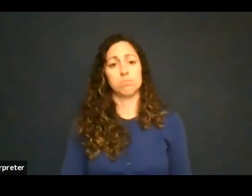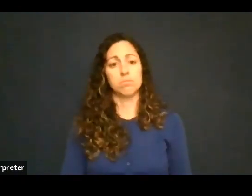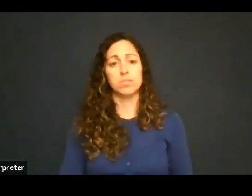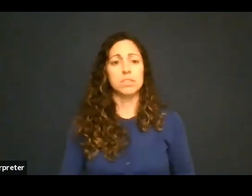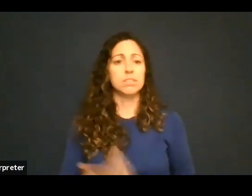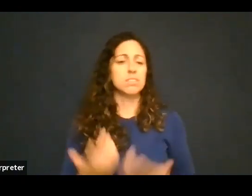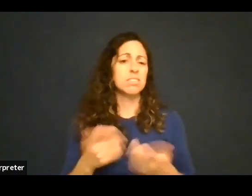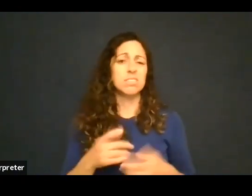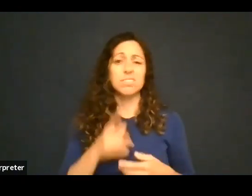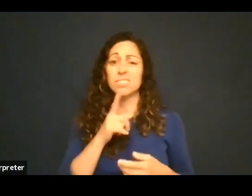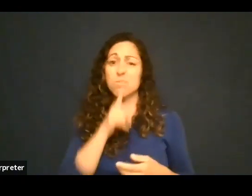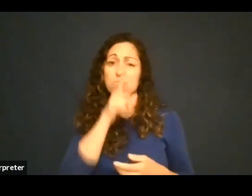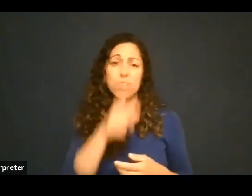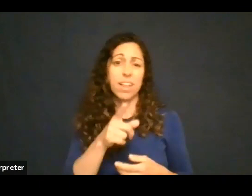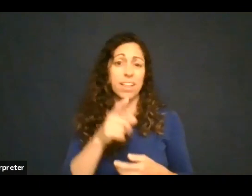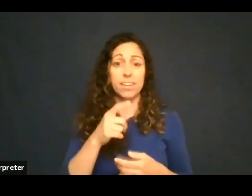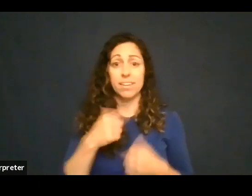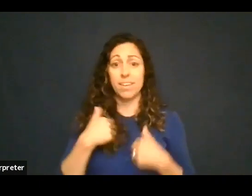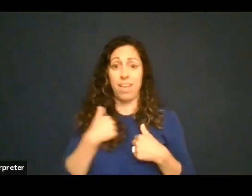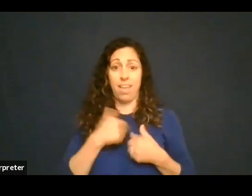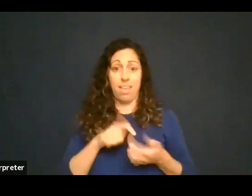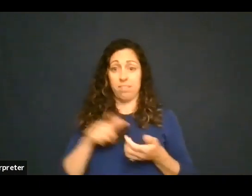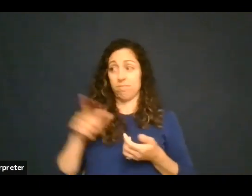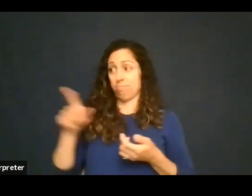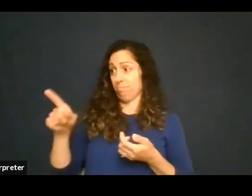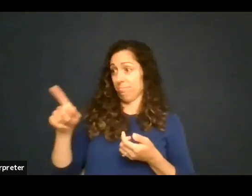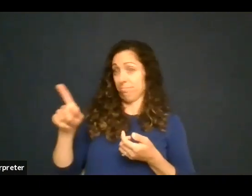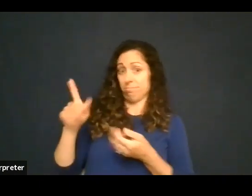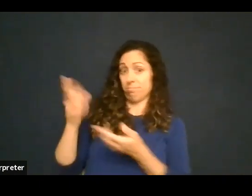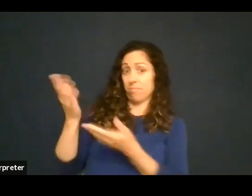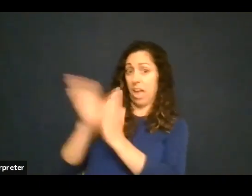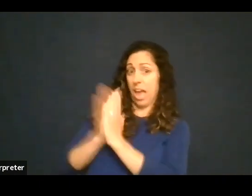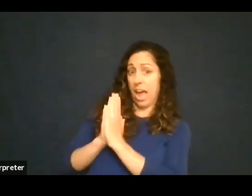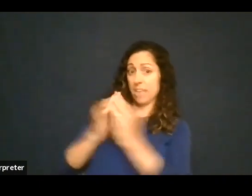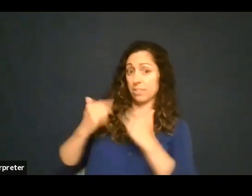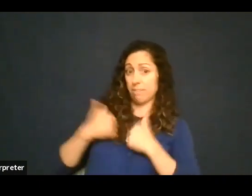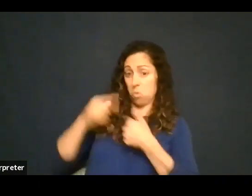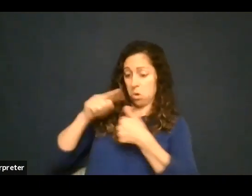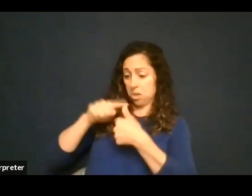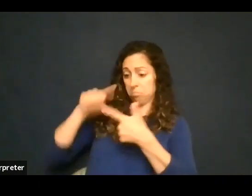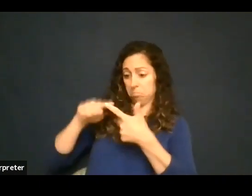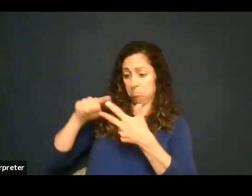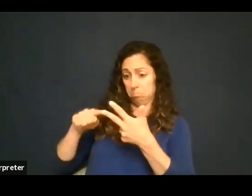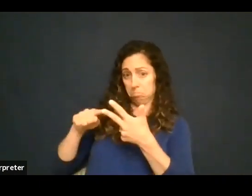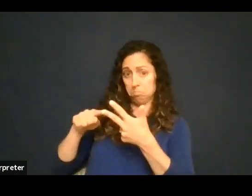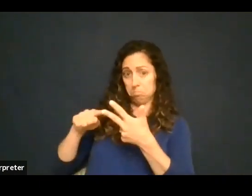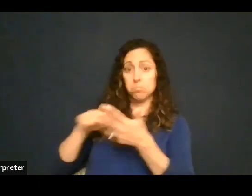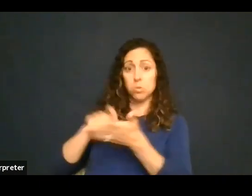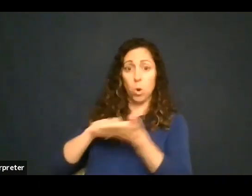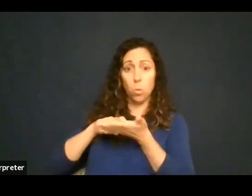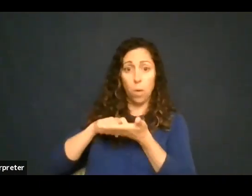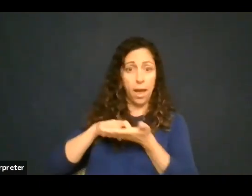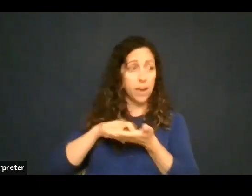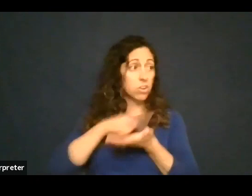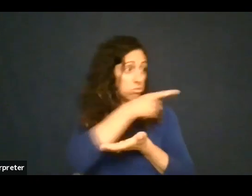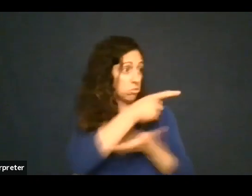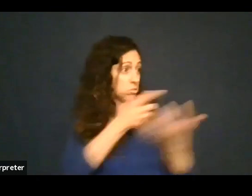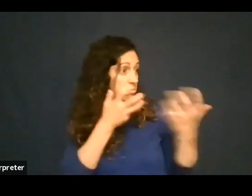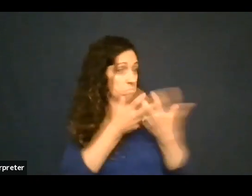that we are provided by the industry, we will certainly connect you and tell you of the opportunity. But also, understand if you haven't been connected,